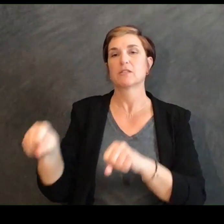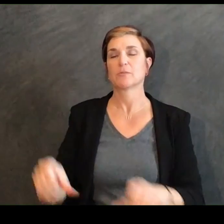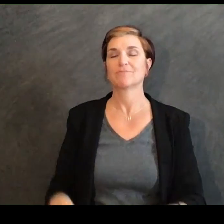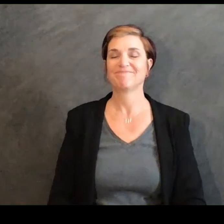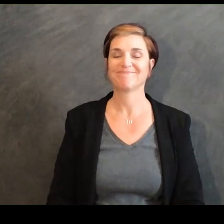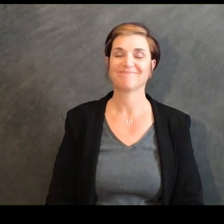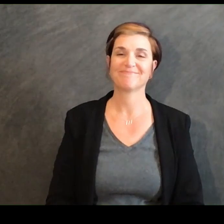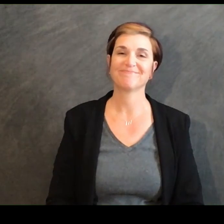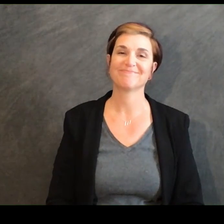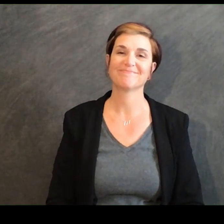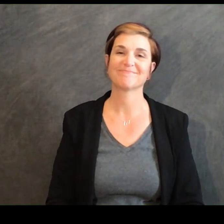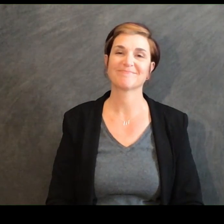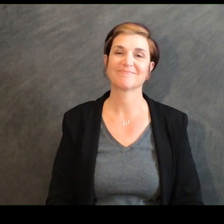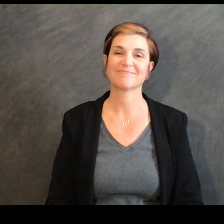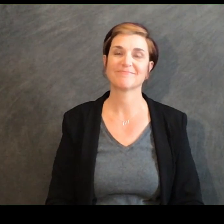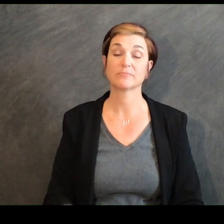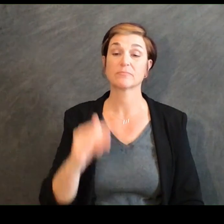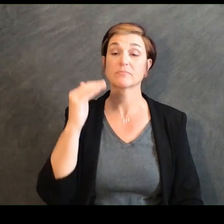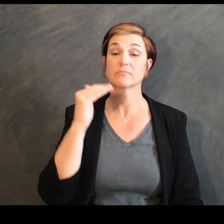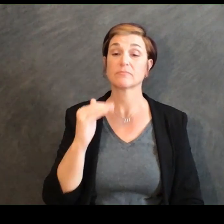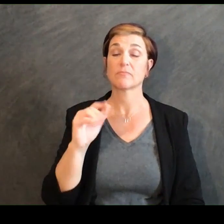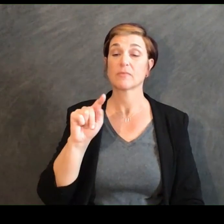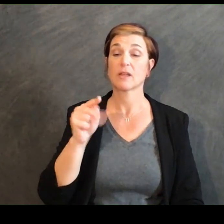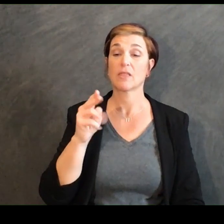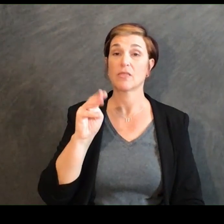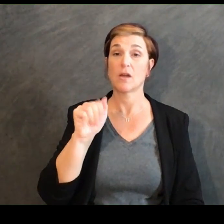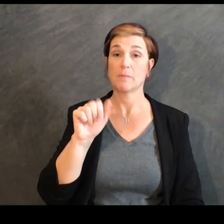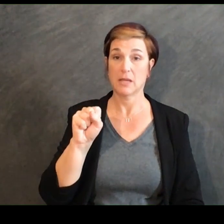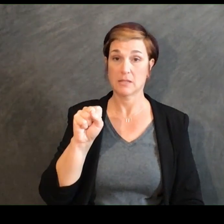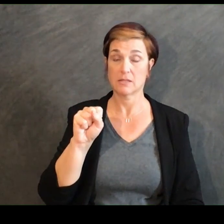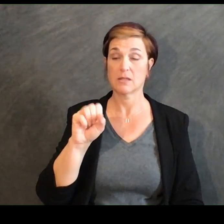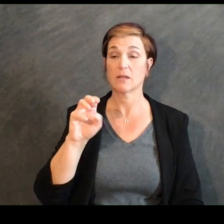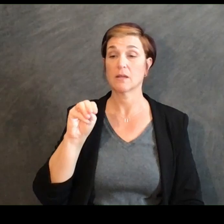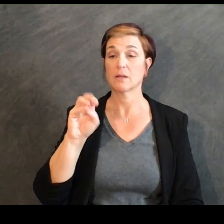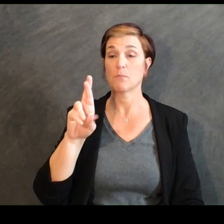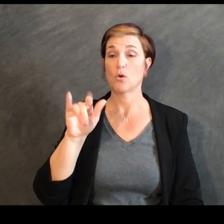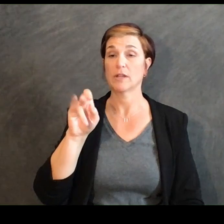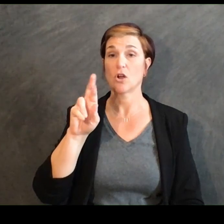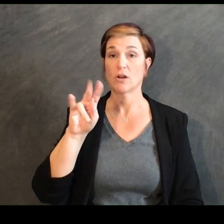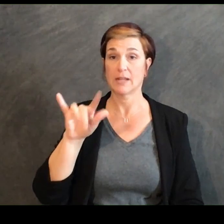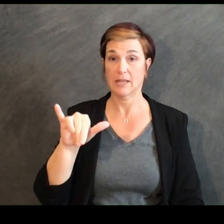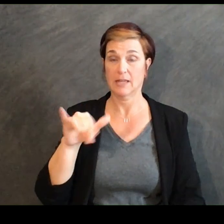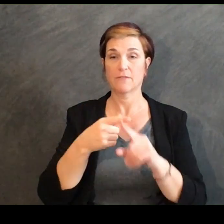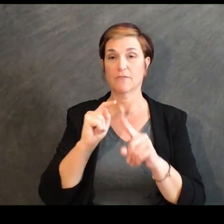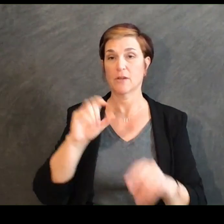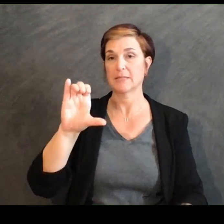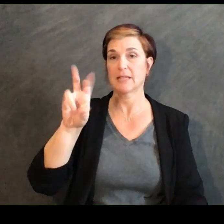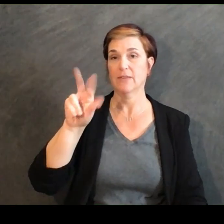Thomas Moriarty CBS we all know CBS thank you